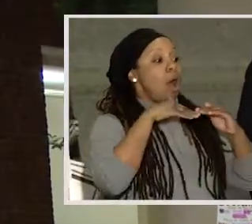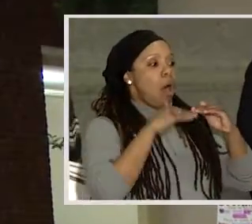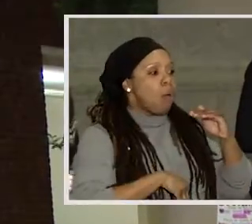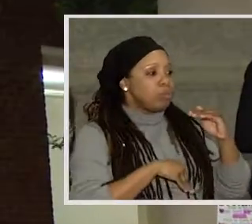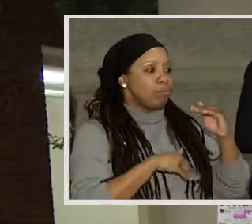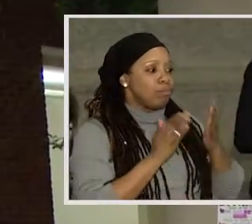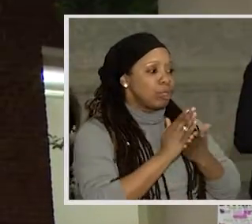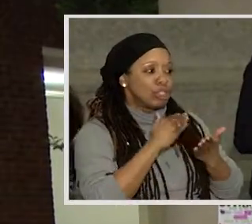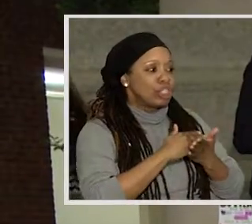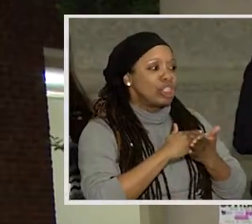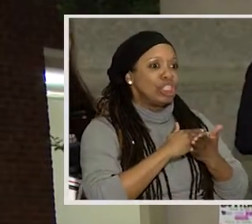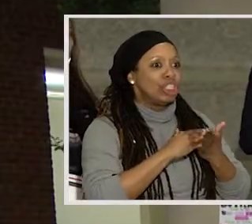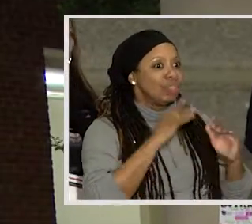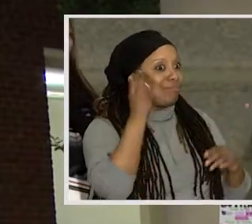I'M JIM NASH AND I LIVE IN WARD